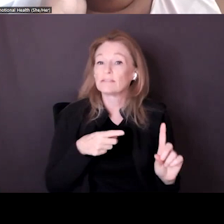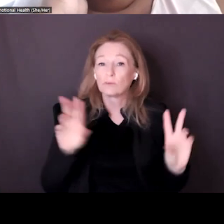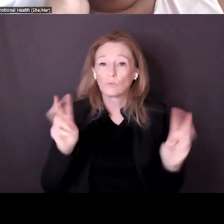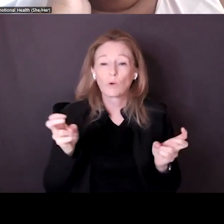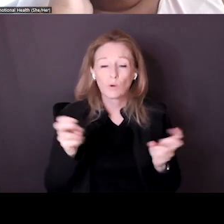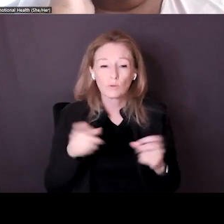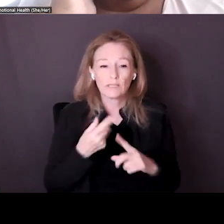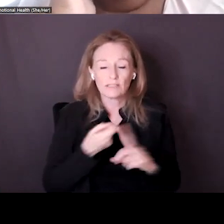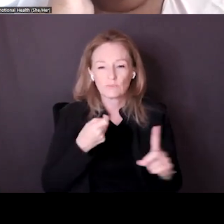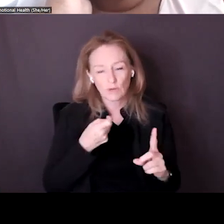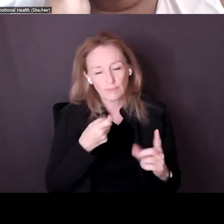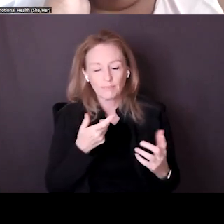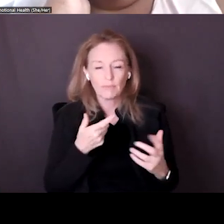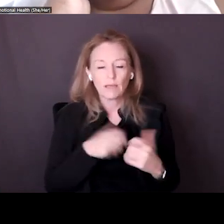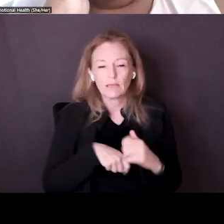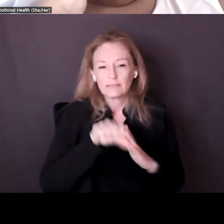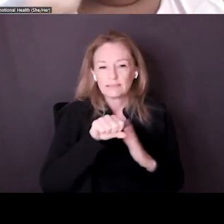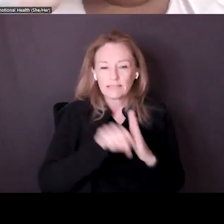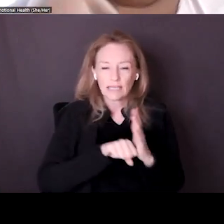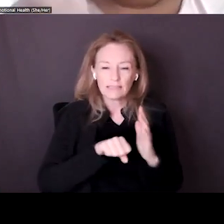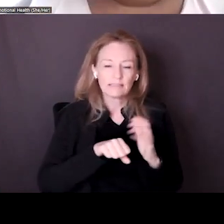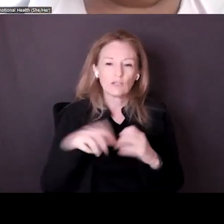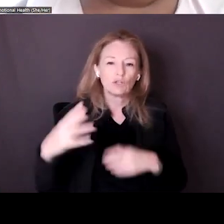TO INCLUDE AMERICAN INDIANS IN THEIR PLAN, BUT I THINK